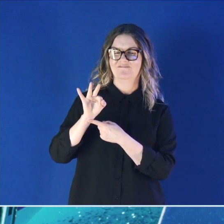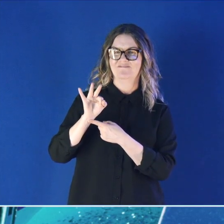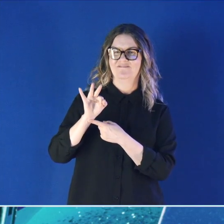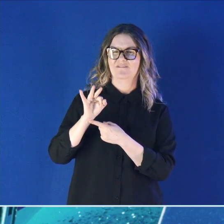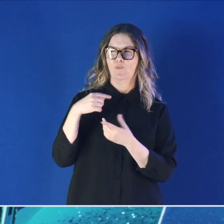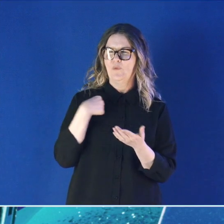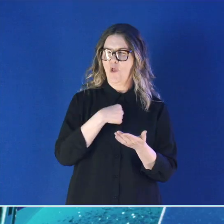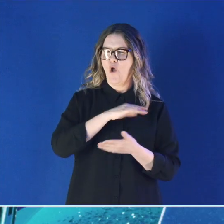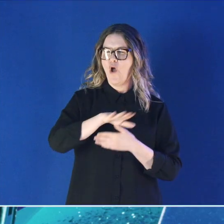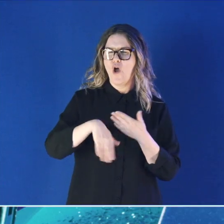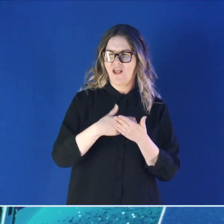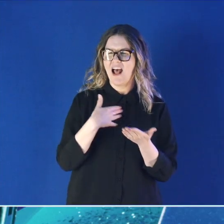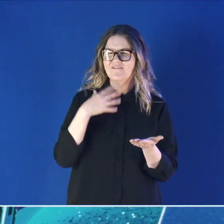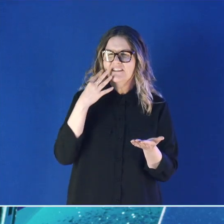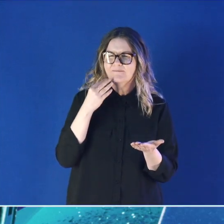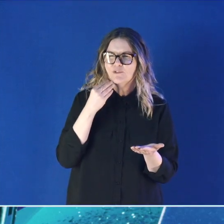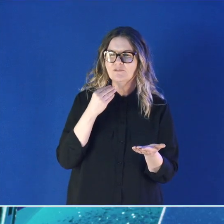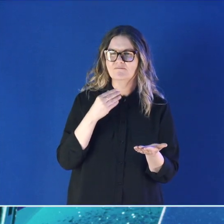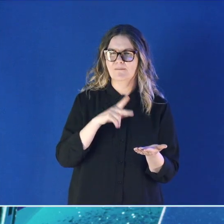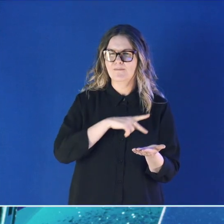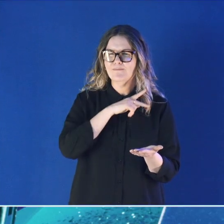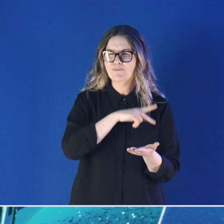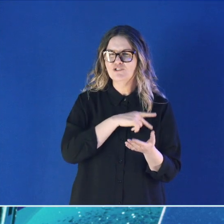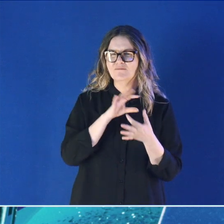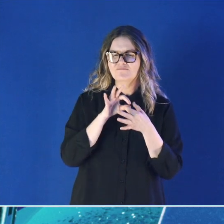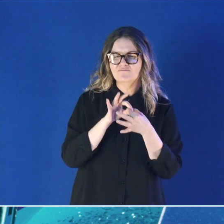Whether it's what we do for a living like myself.